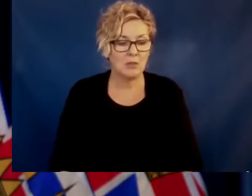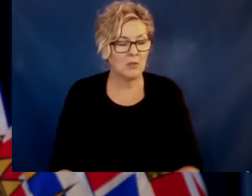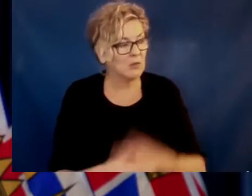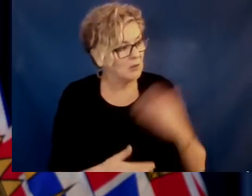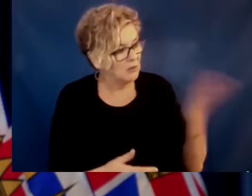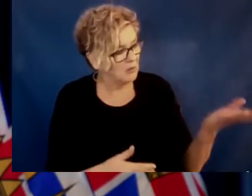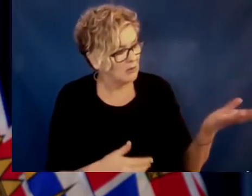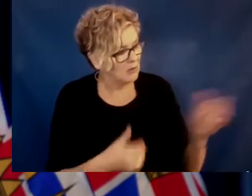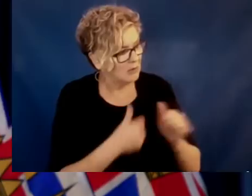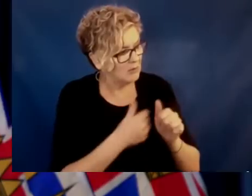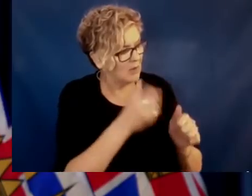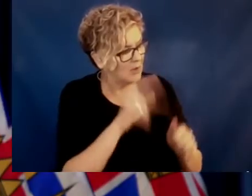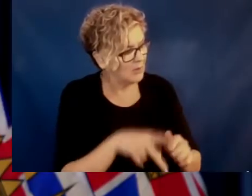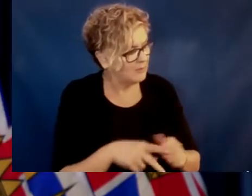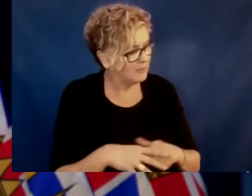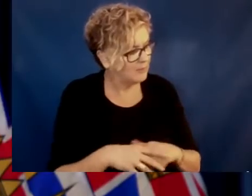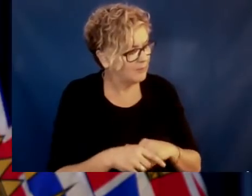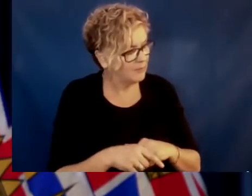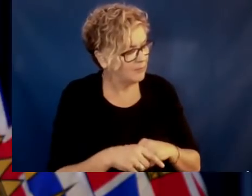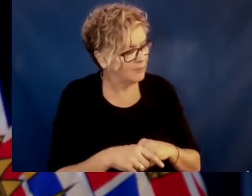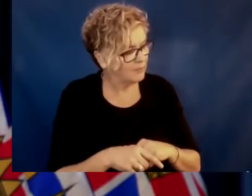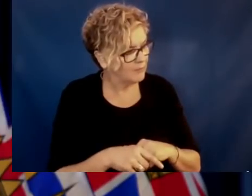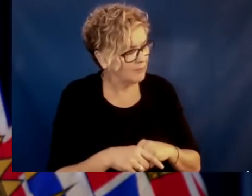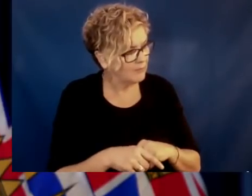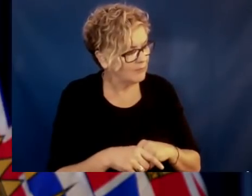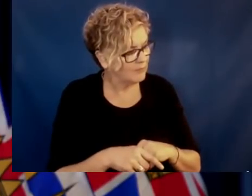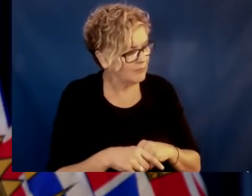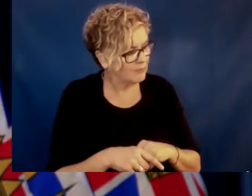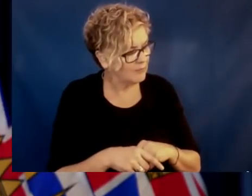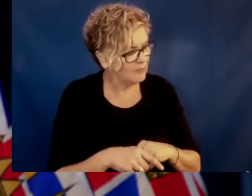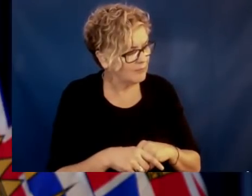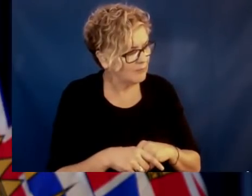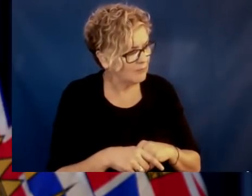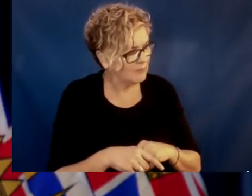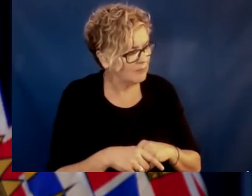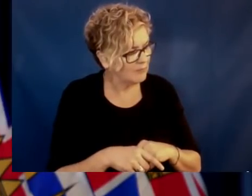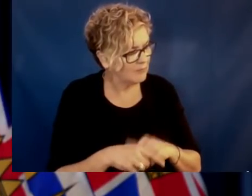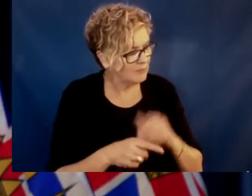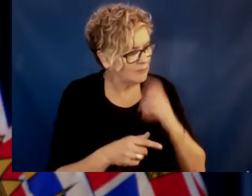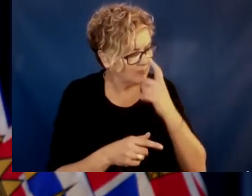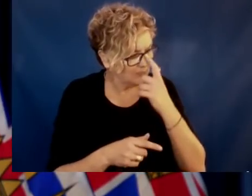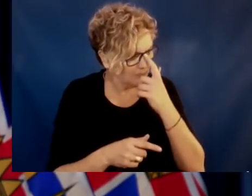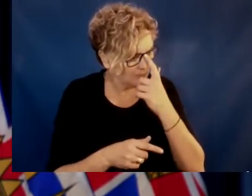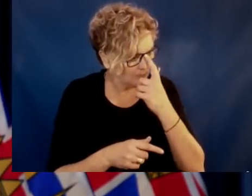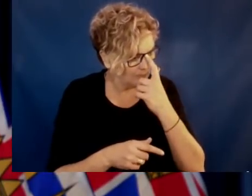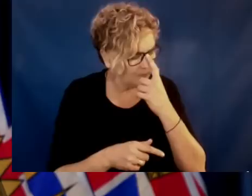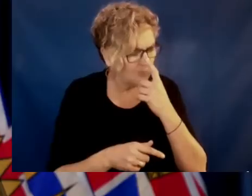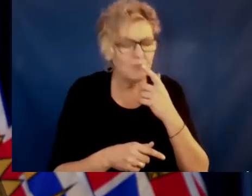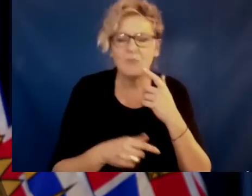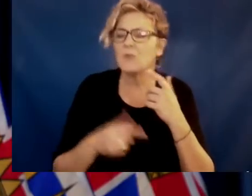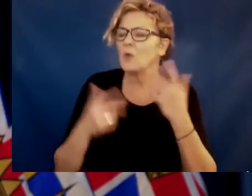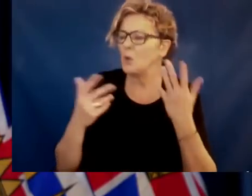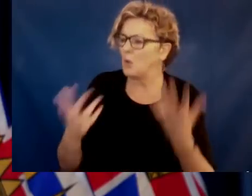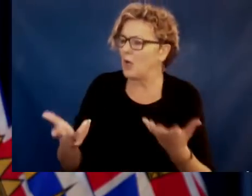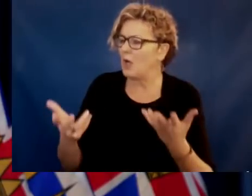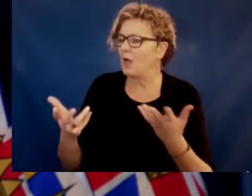considered health care workers, I don't see that on any of the current outbreaks list. Would they be